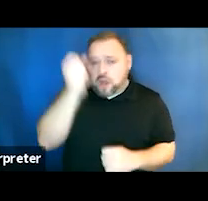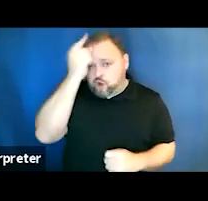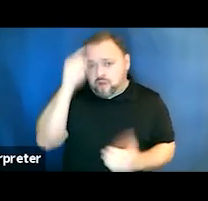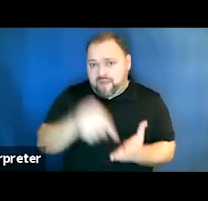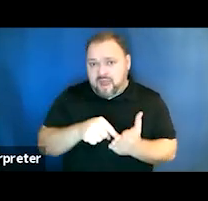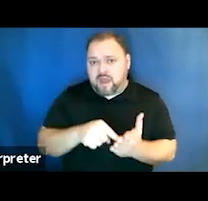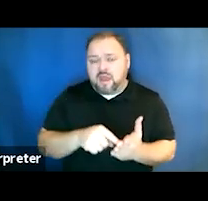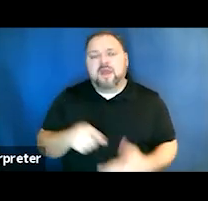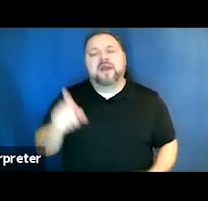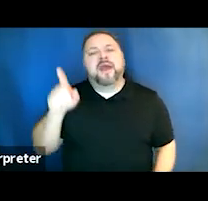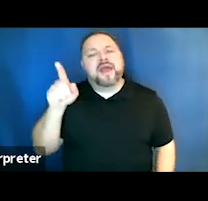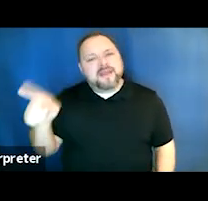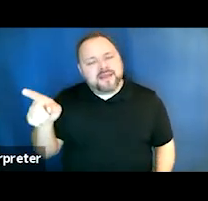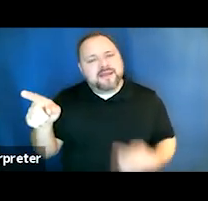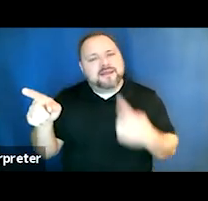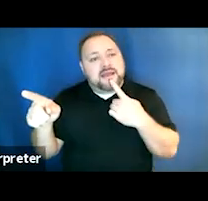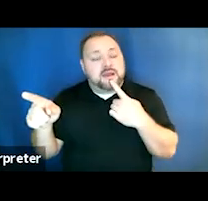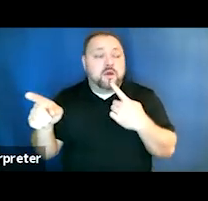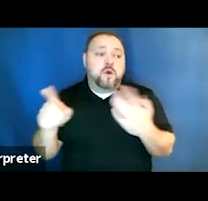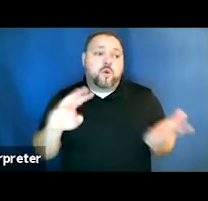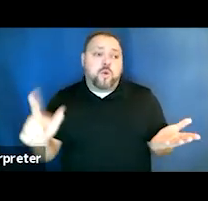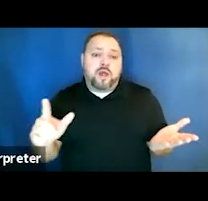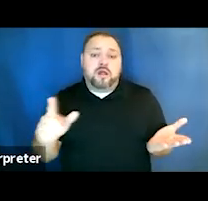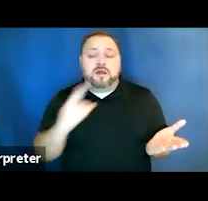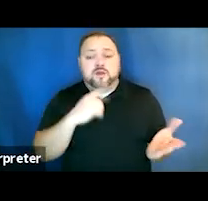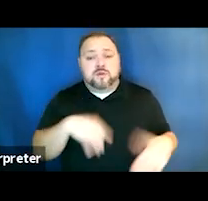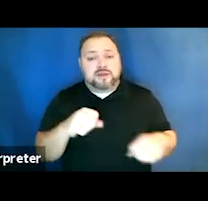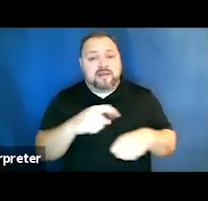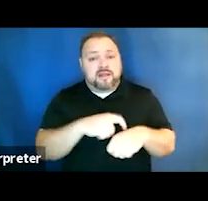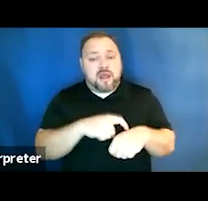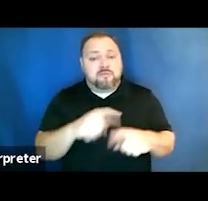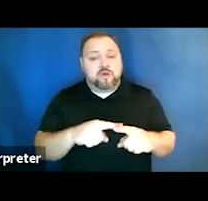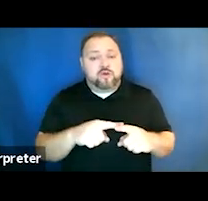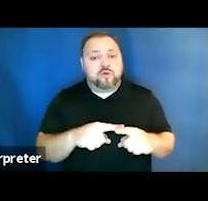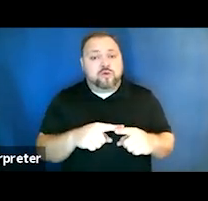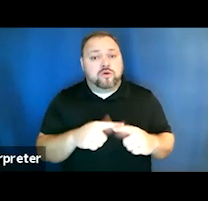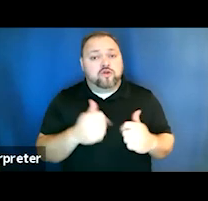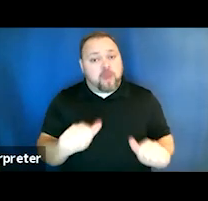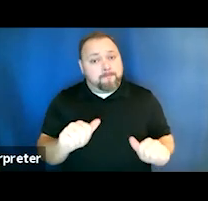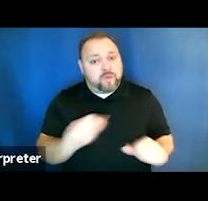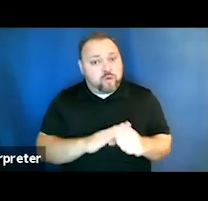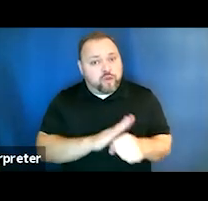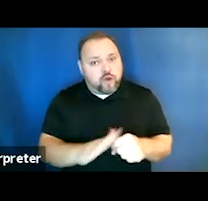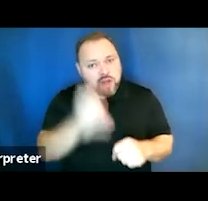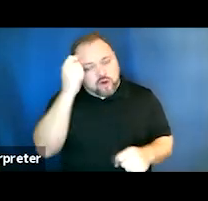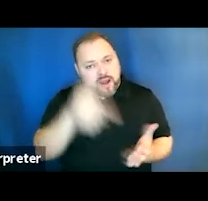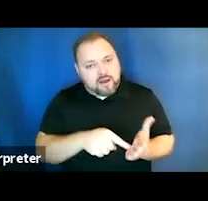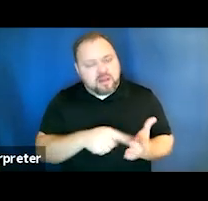He says, "Well, if you take the time to attempt to understand it, then, I promise you,